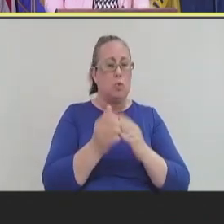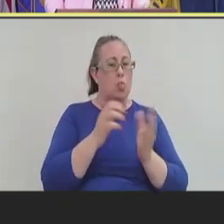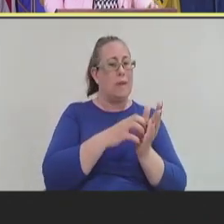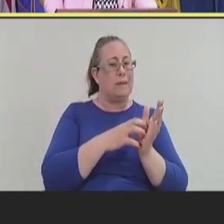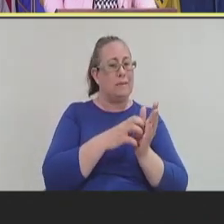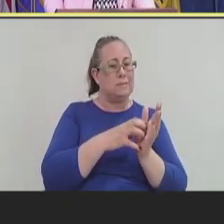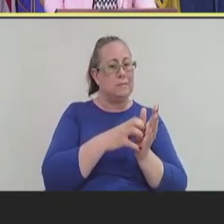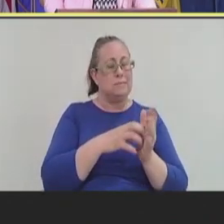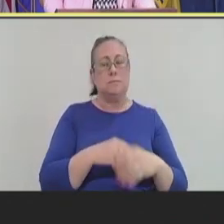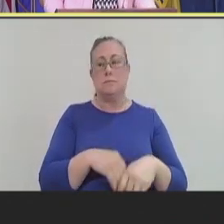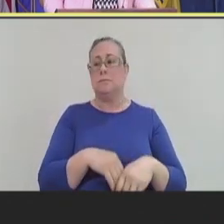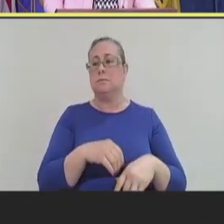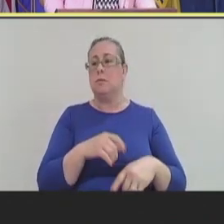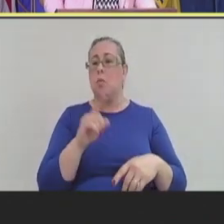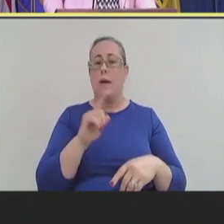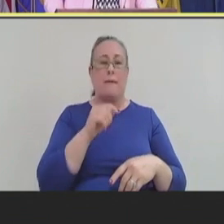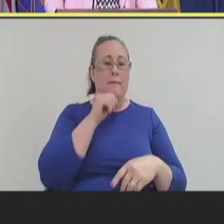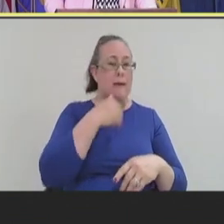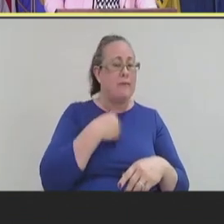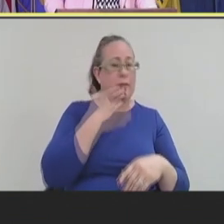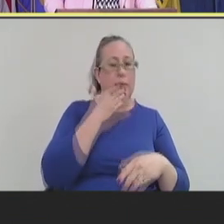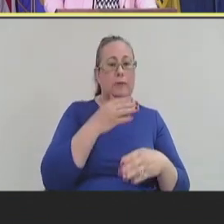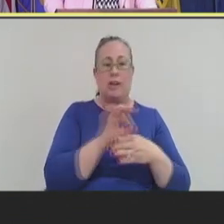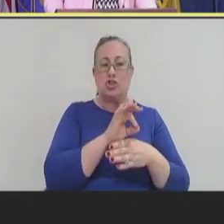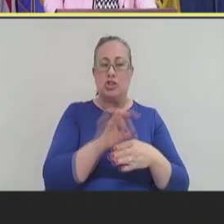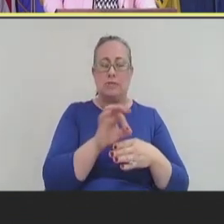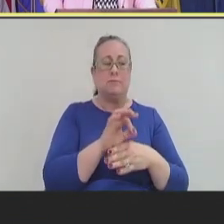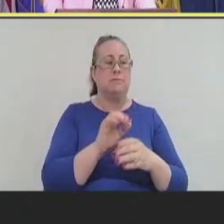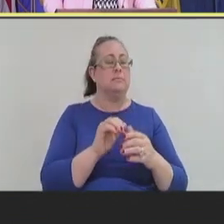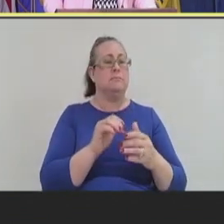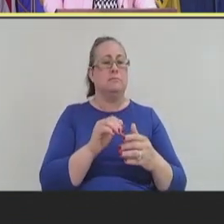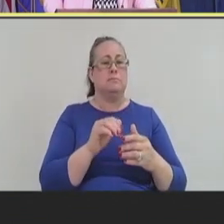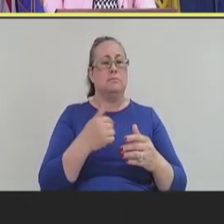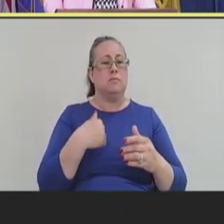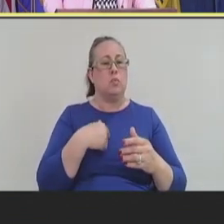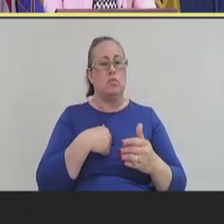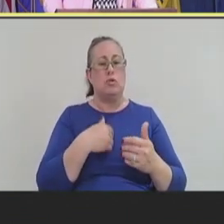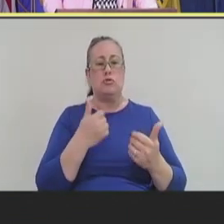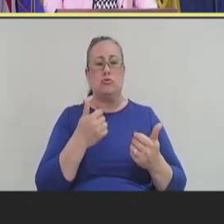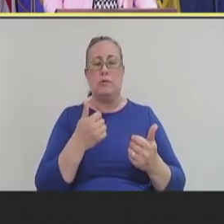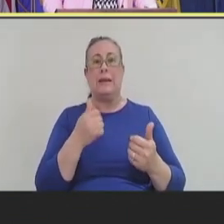great functionality right now, so thinking about querying for lots of records or bulk